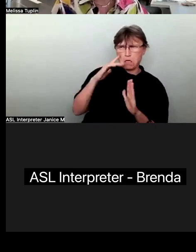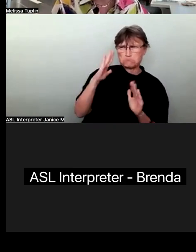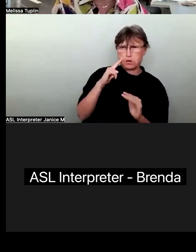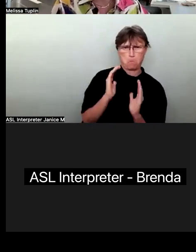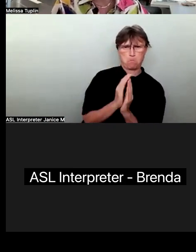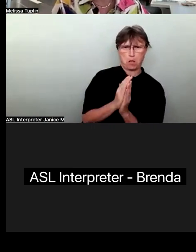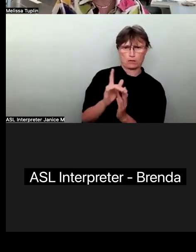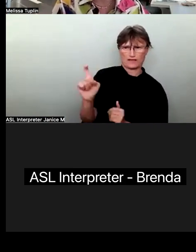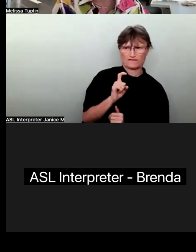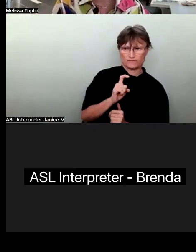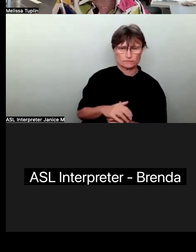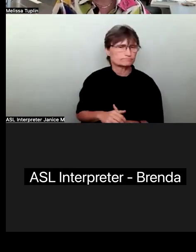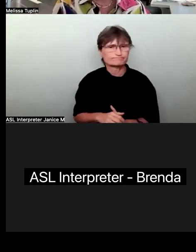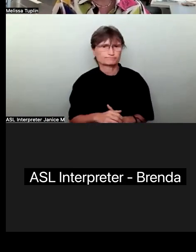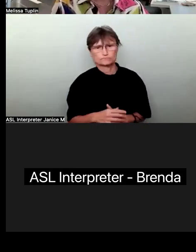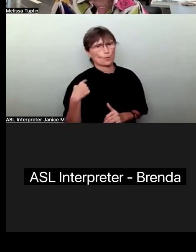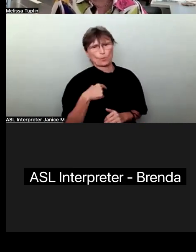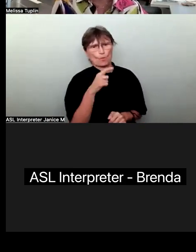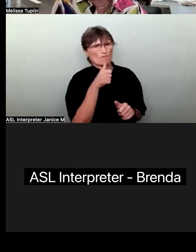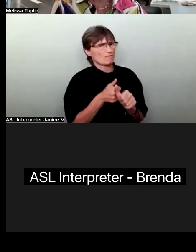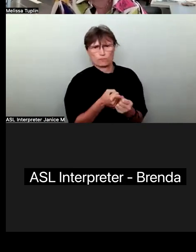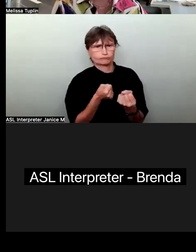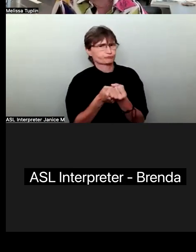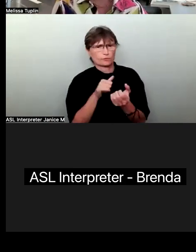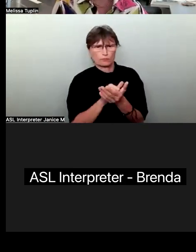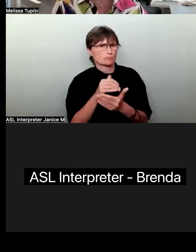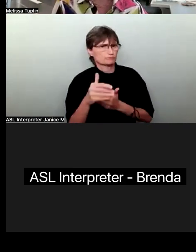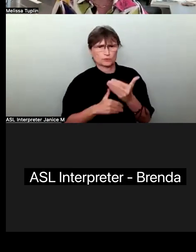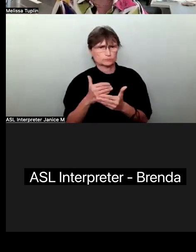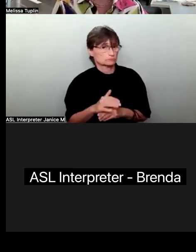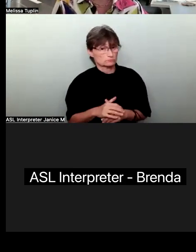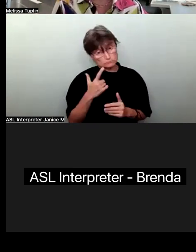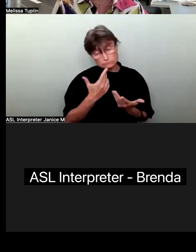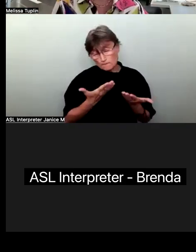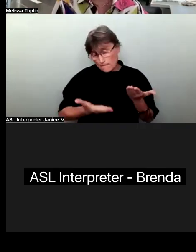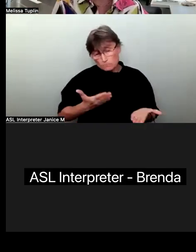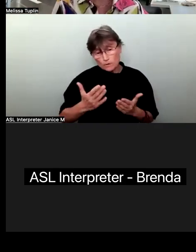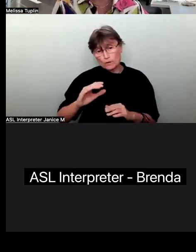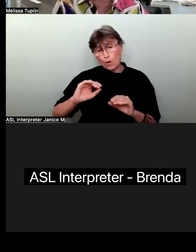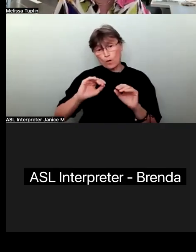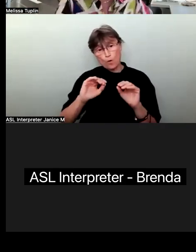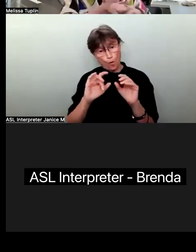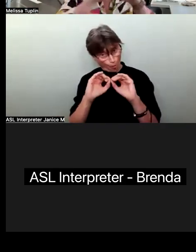work well in your favour, because it is possible for an organization to score very highly across